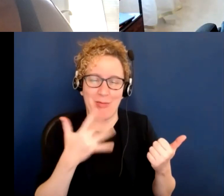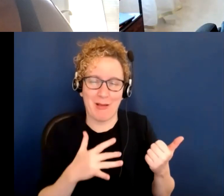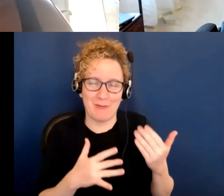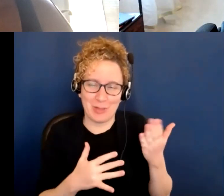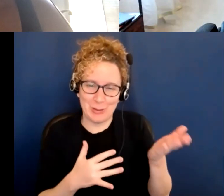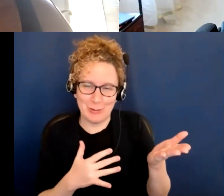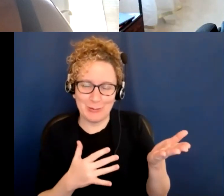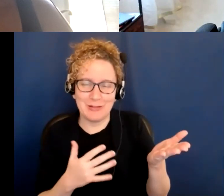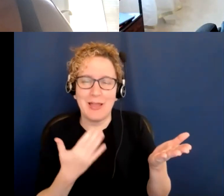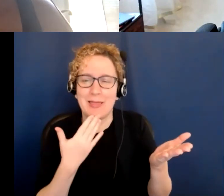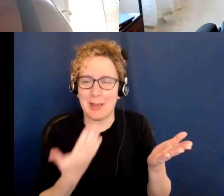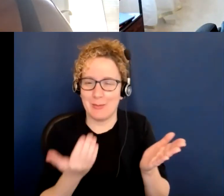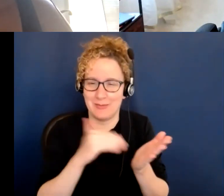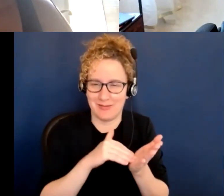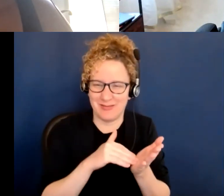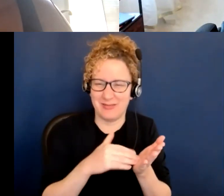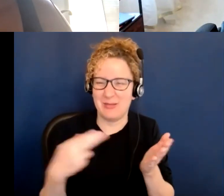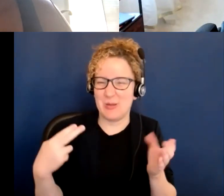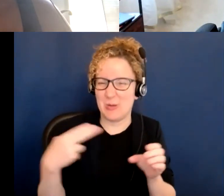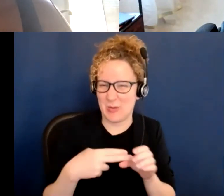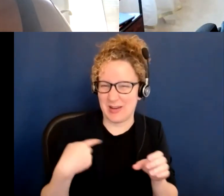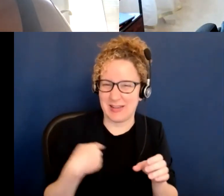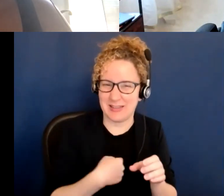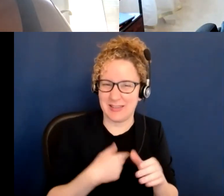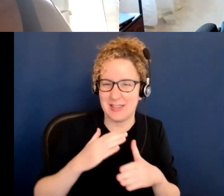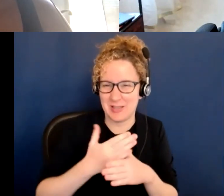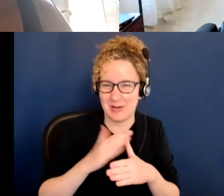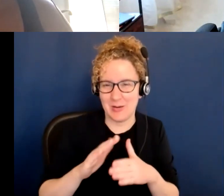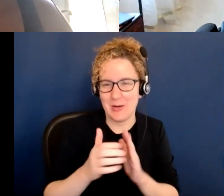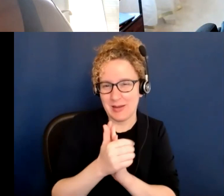And thank you again for joining us and sharing your talent with everyone.